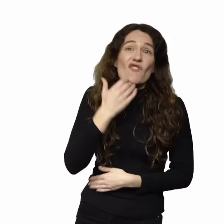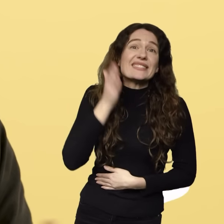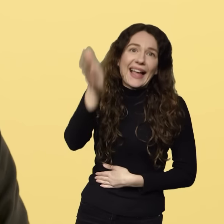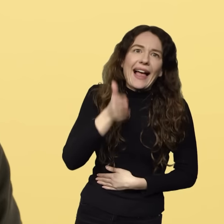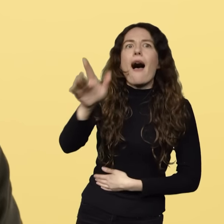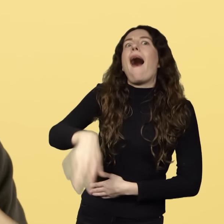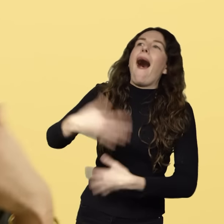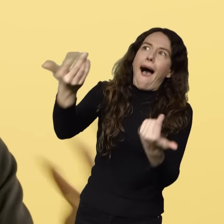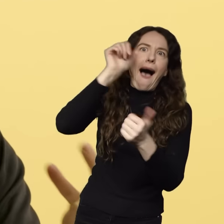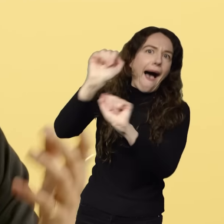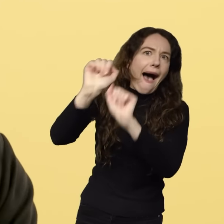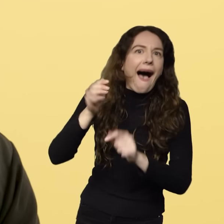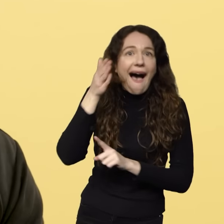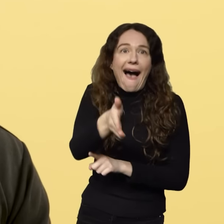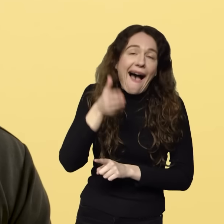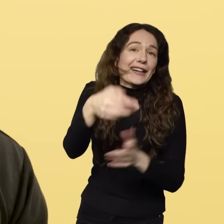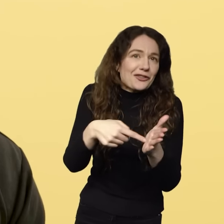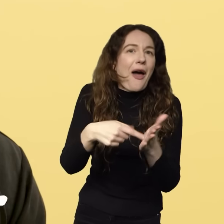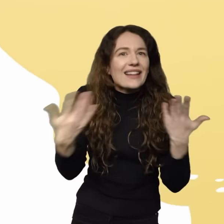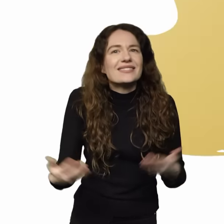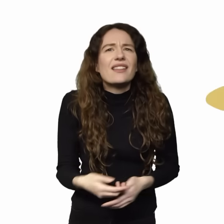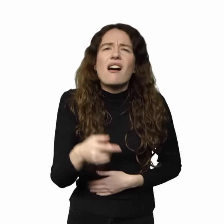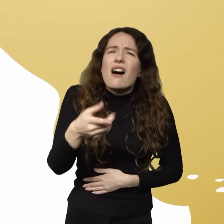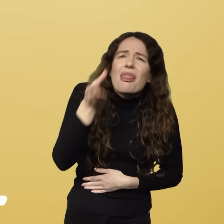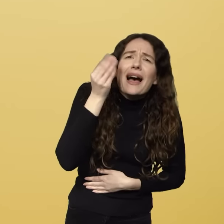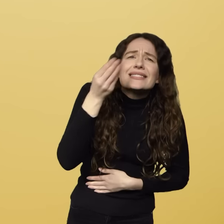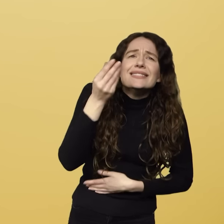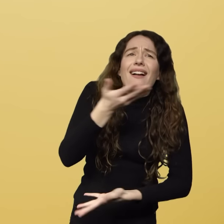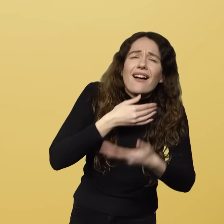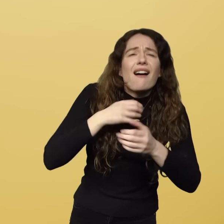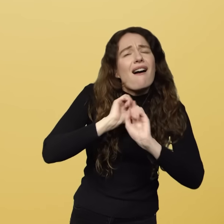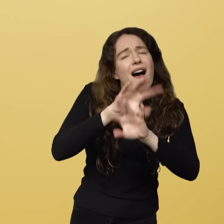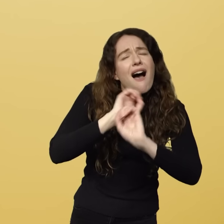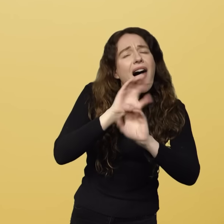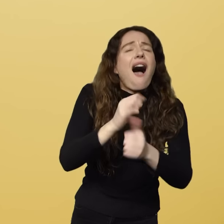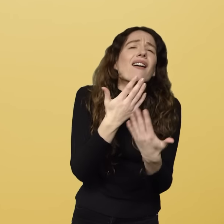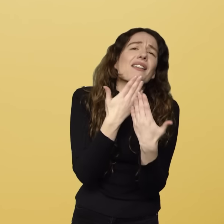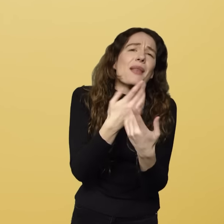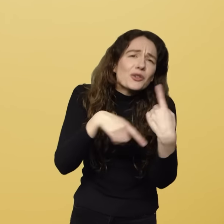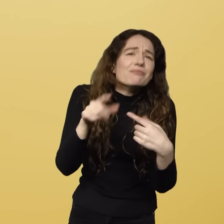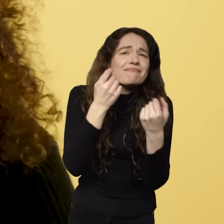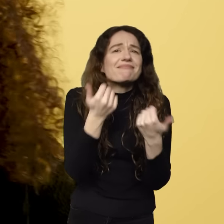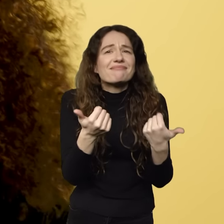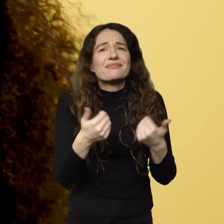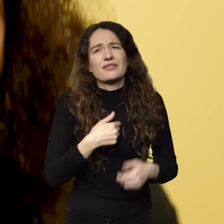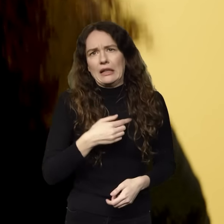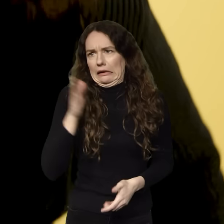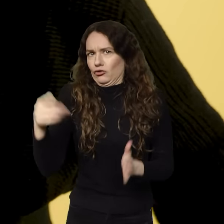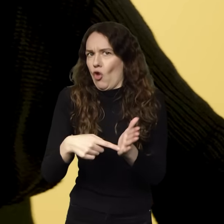Thanks for listening and giving us the time to tell you how we feel. Yeah, I do actually need to go to the toilet. So, if you don’t mind. Thank you!